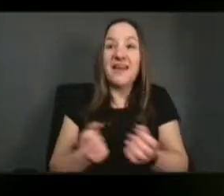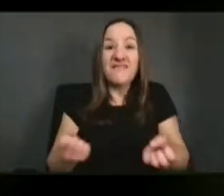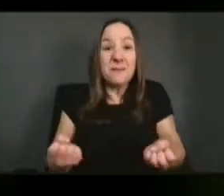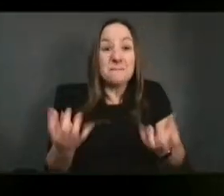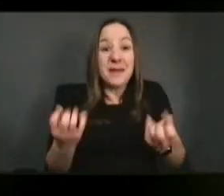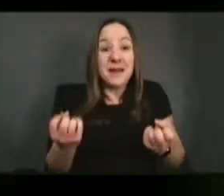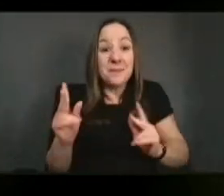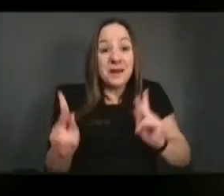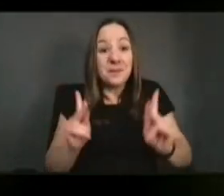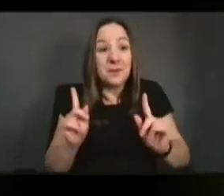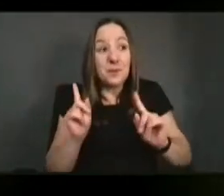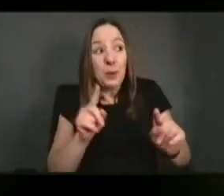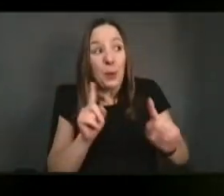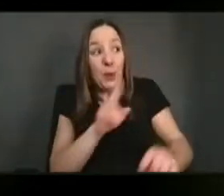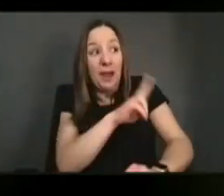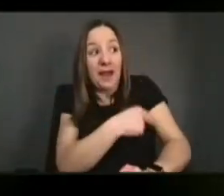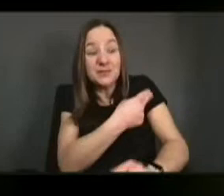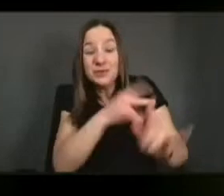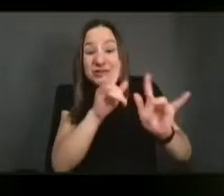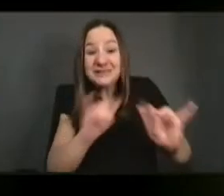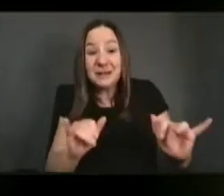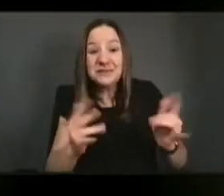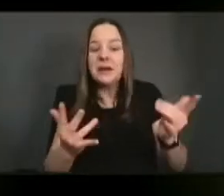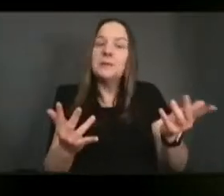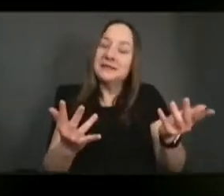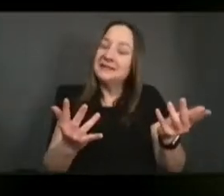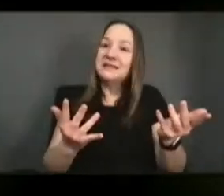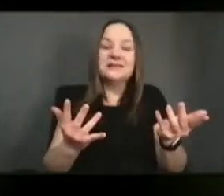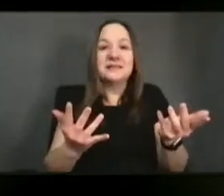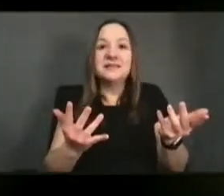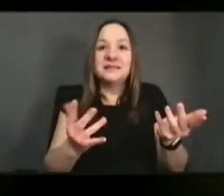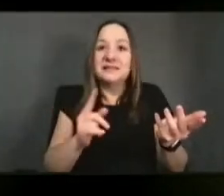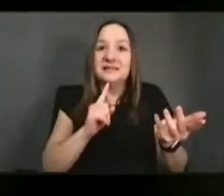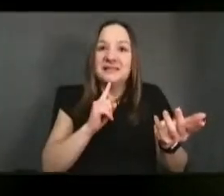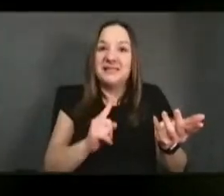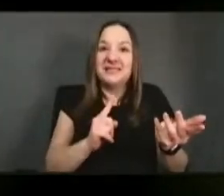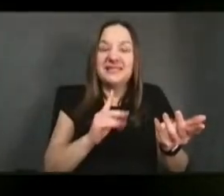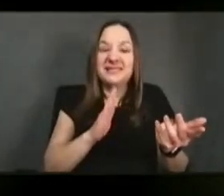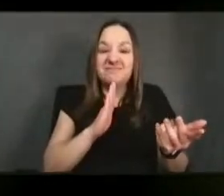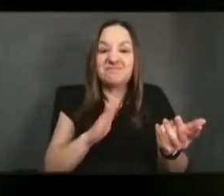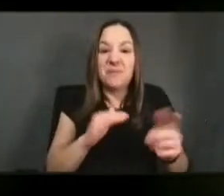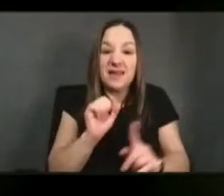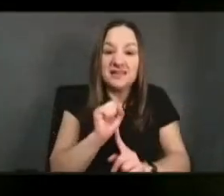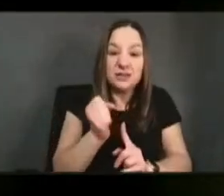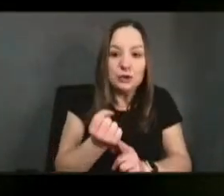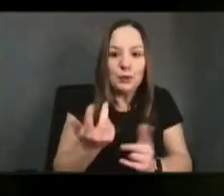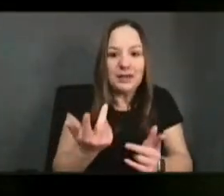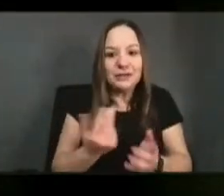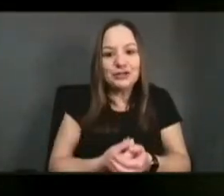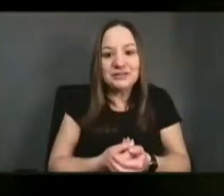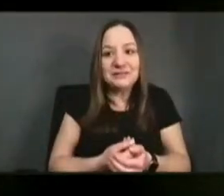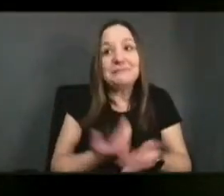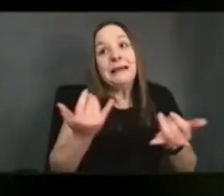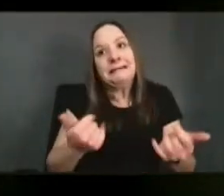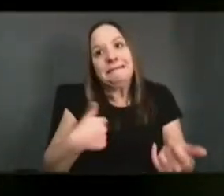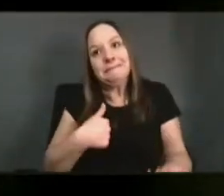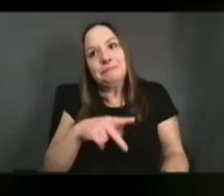wave in the hospitals is going to really jeopardize him. We think we can all see how little